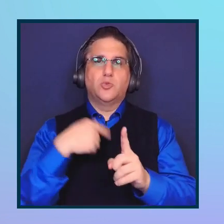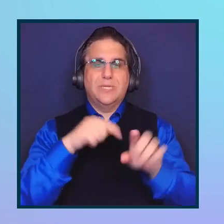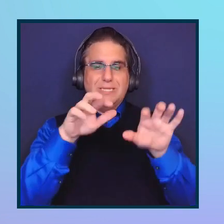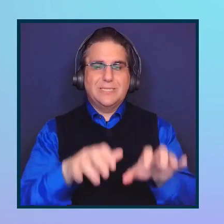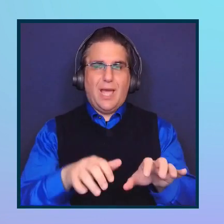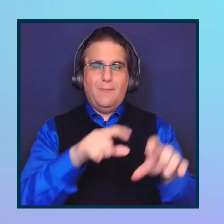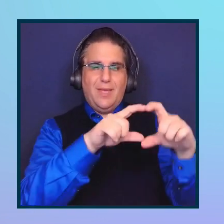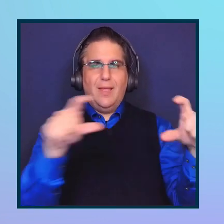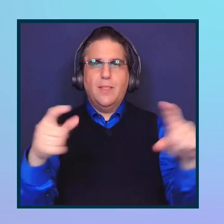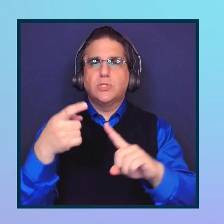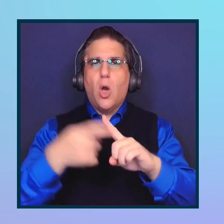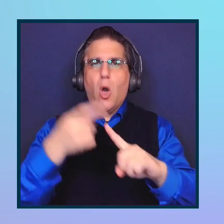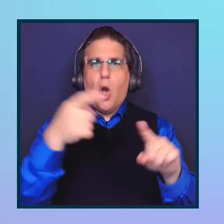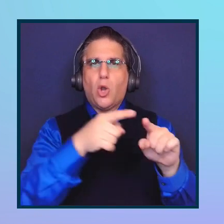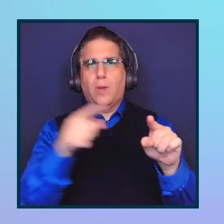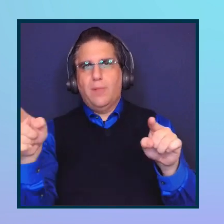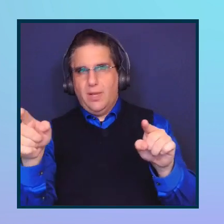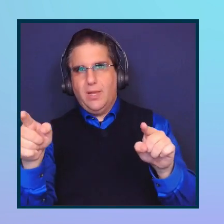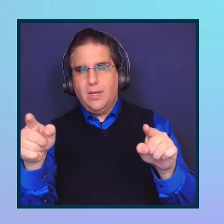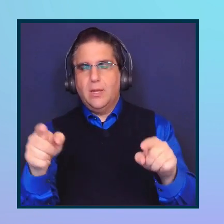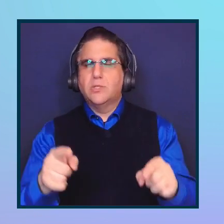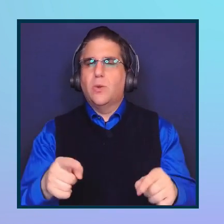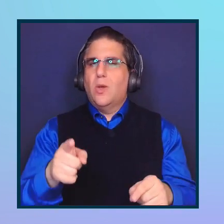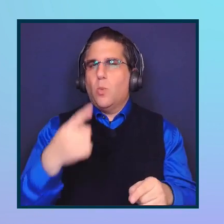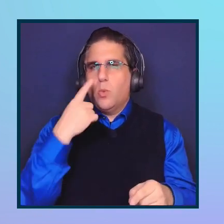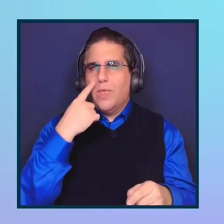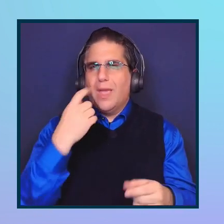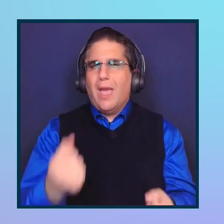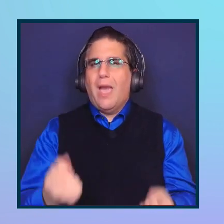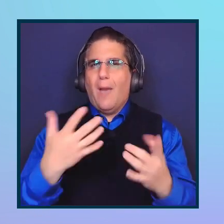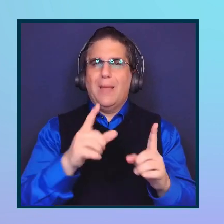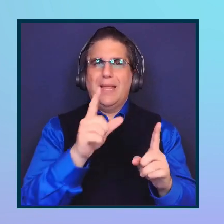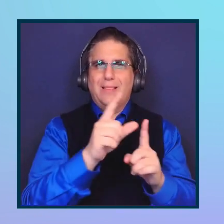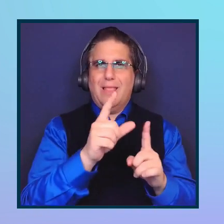So ideally how many letters typed in the auto complete search field,